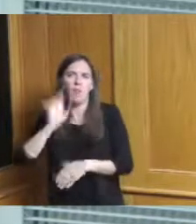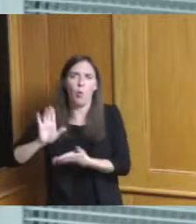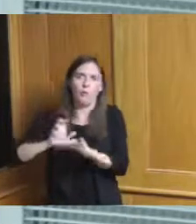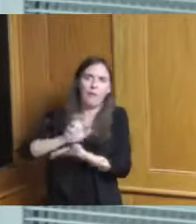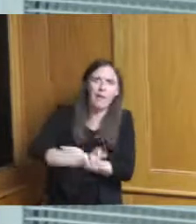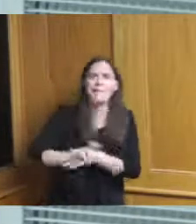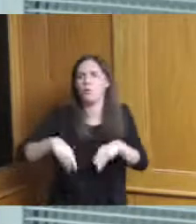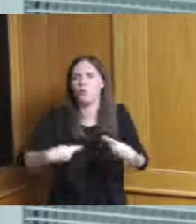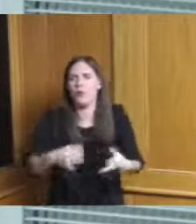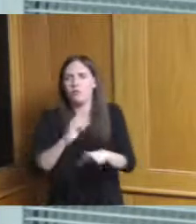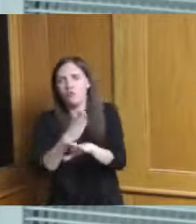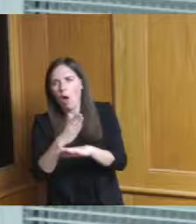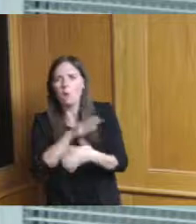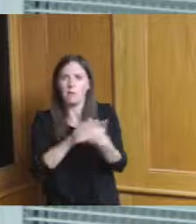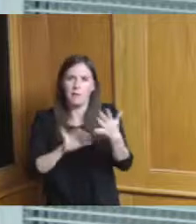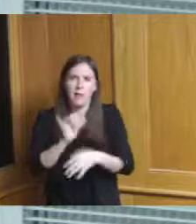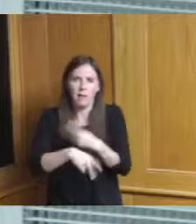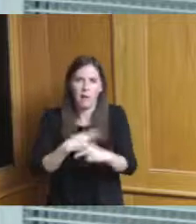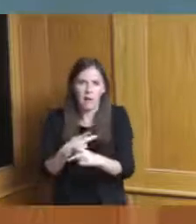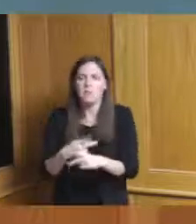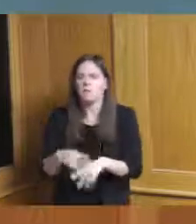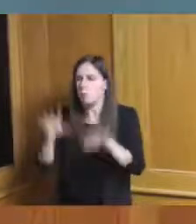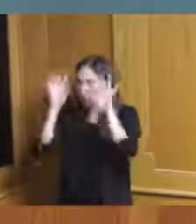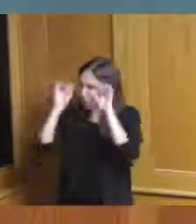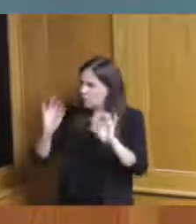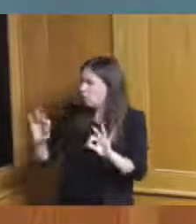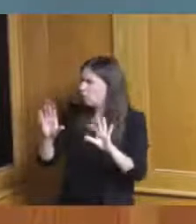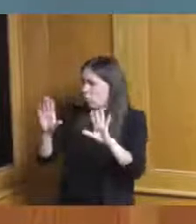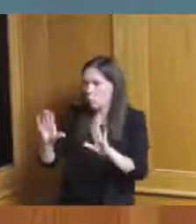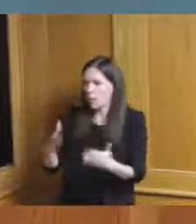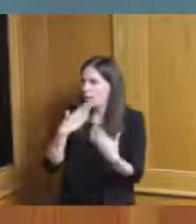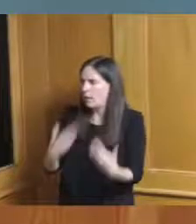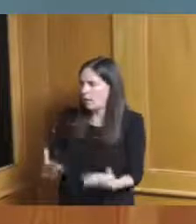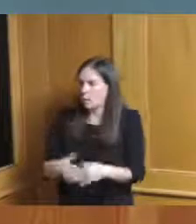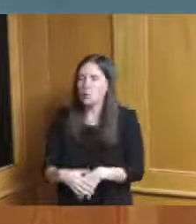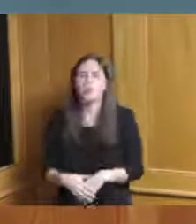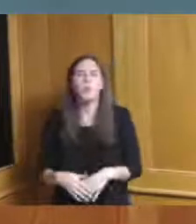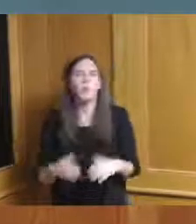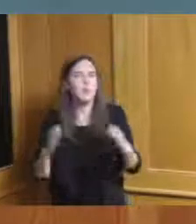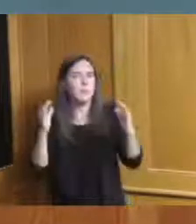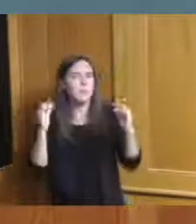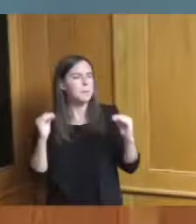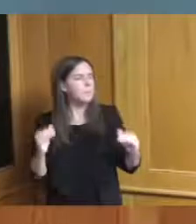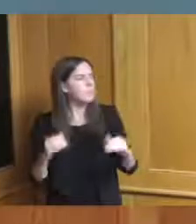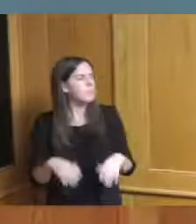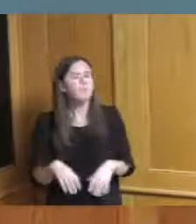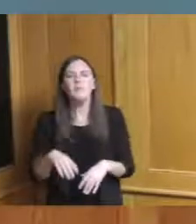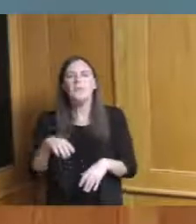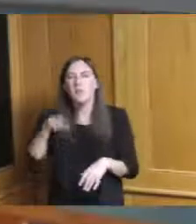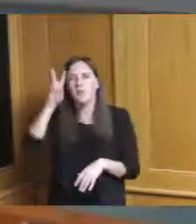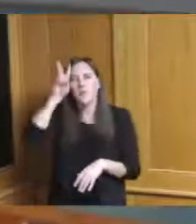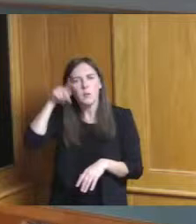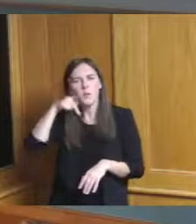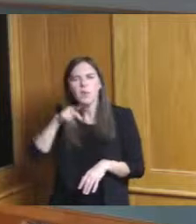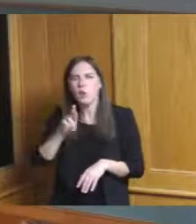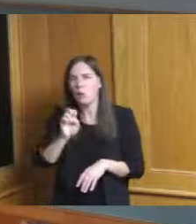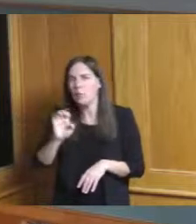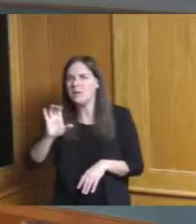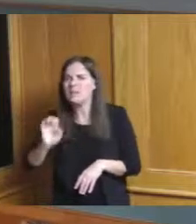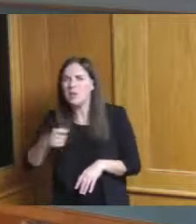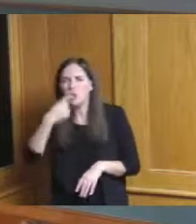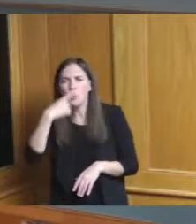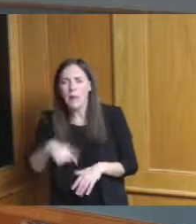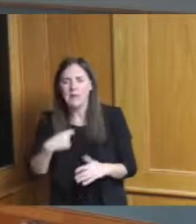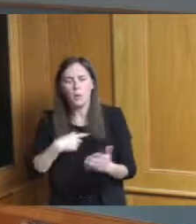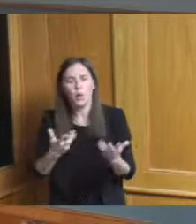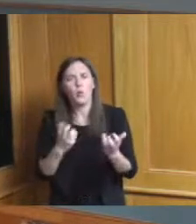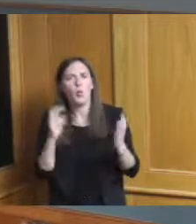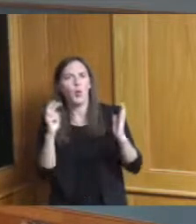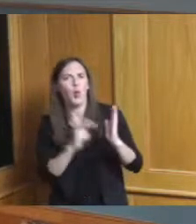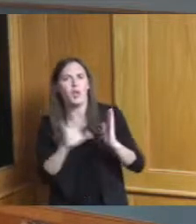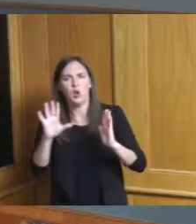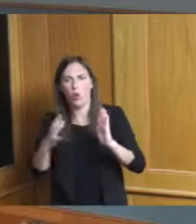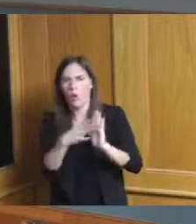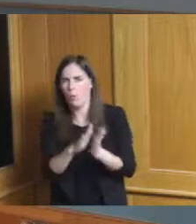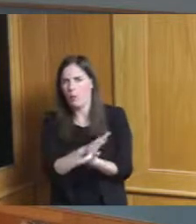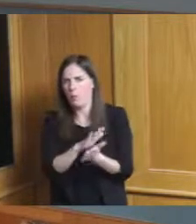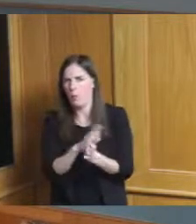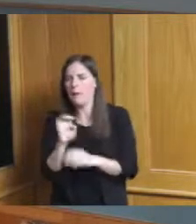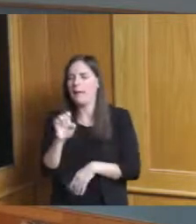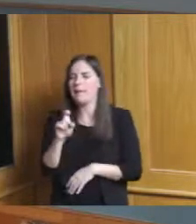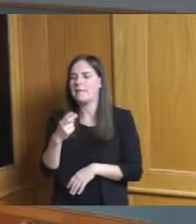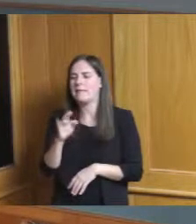that's great thank you yes can I go to in your packet exhibit c sure revenue sharing status